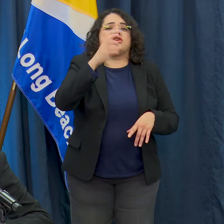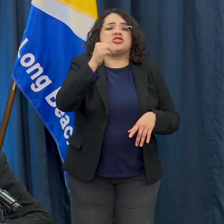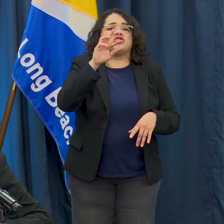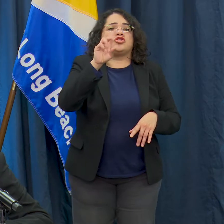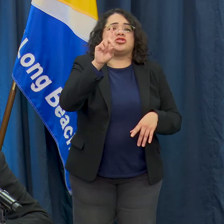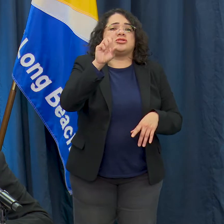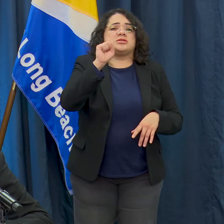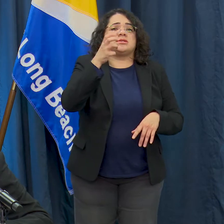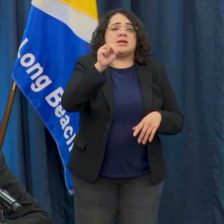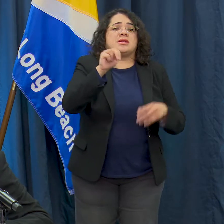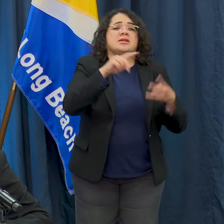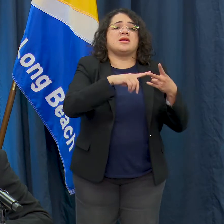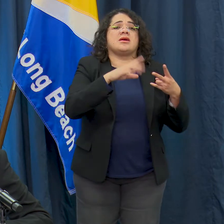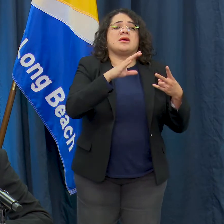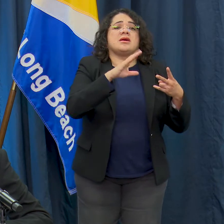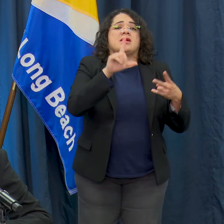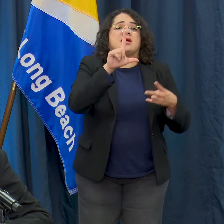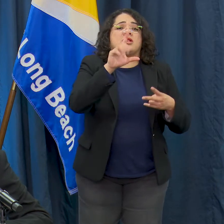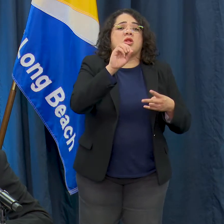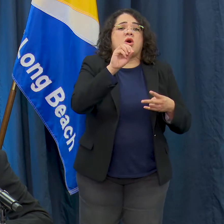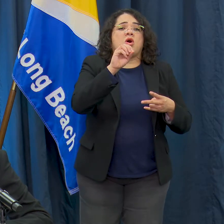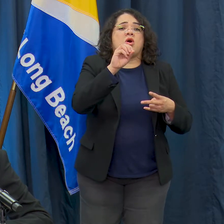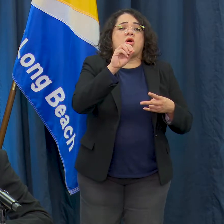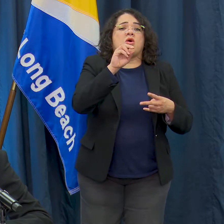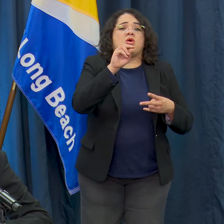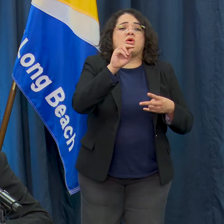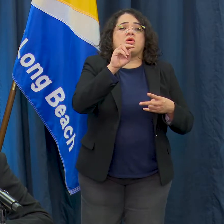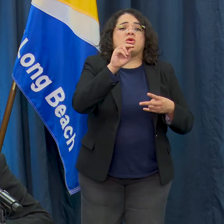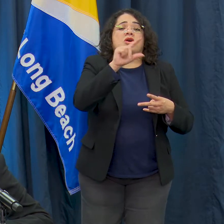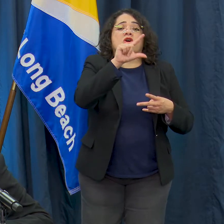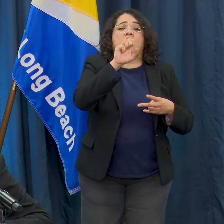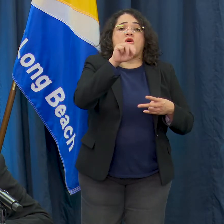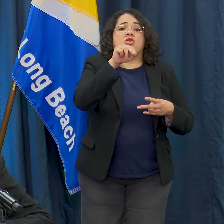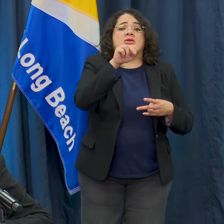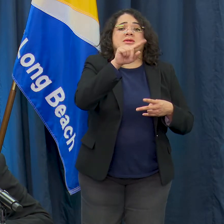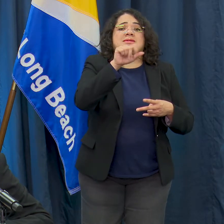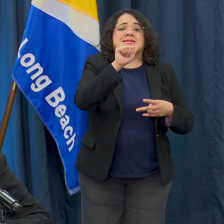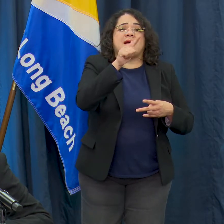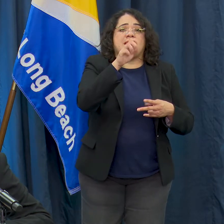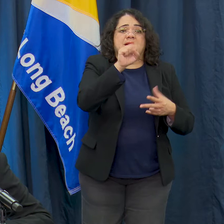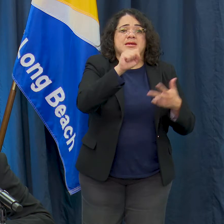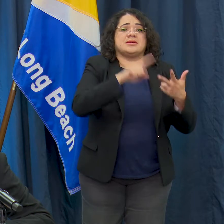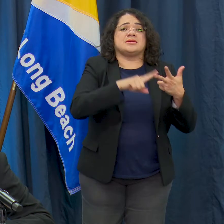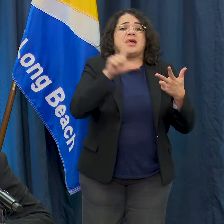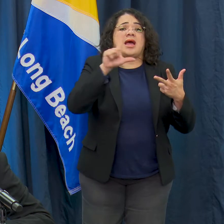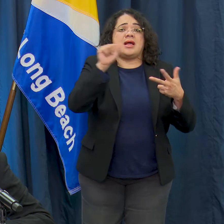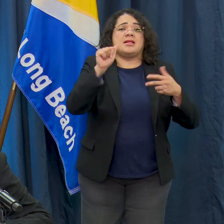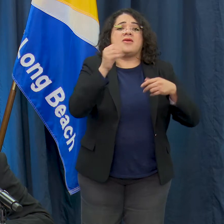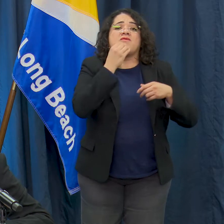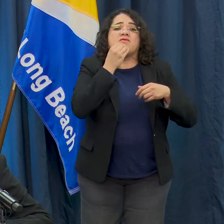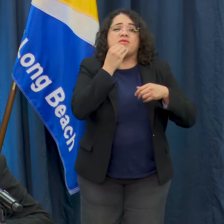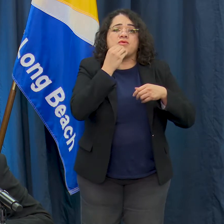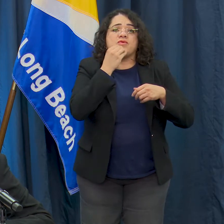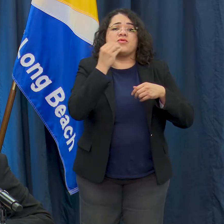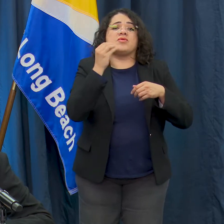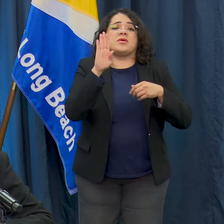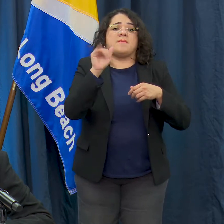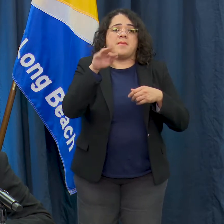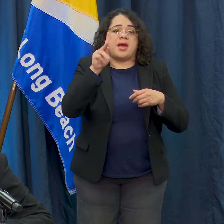the Los Angeles Food Bank, and our friends at the LA County Labor Federation for really organizing a successful event and there were partners